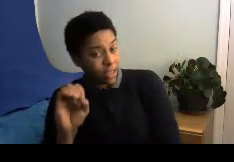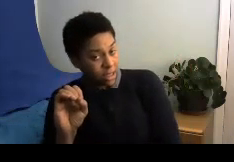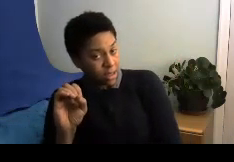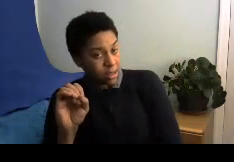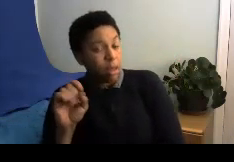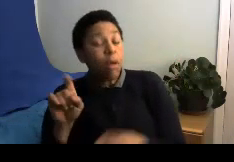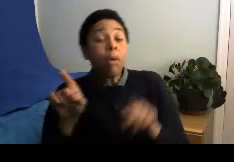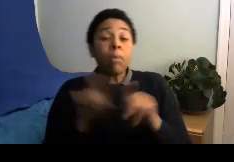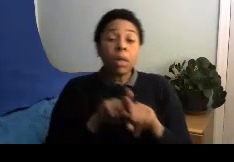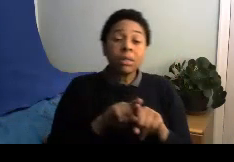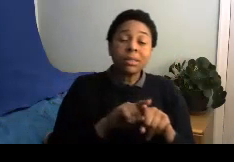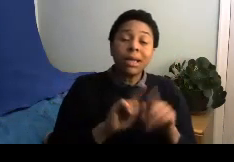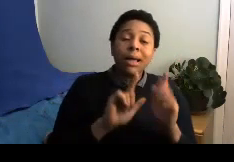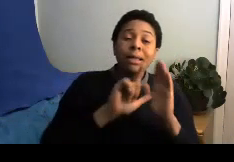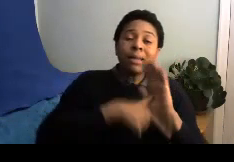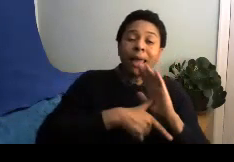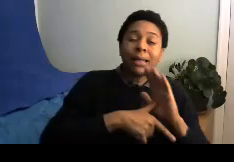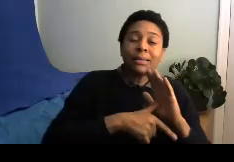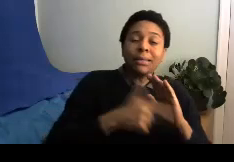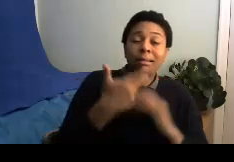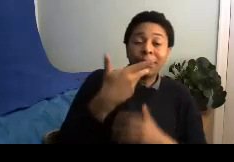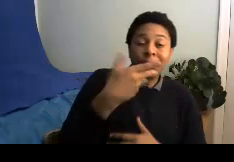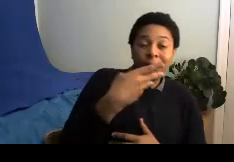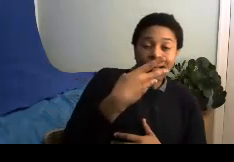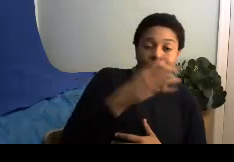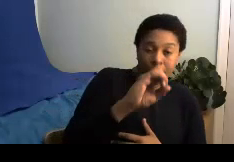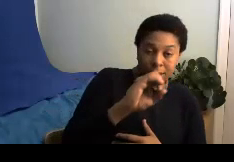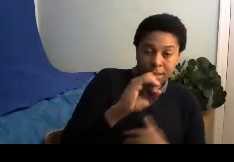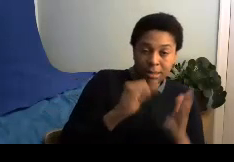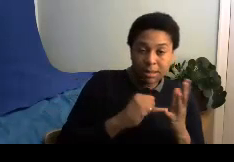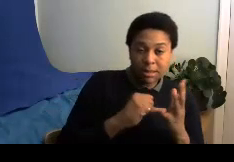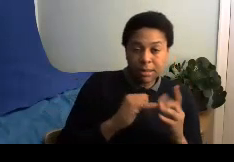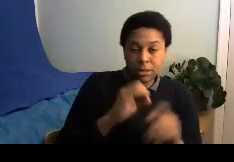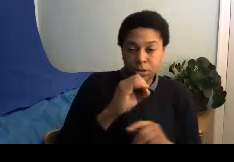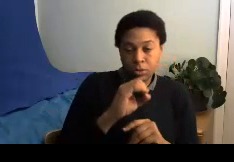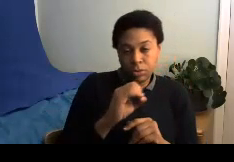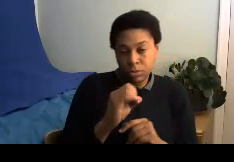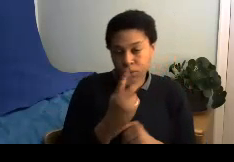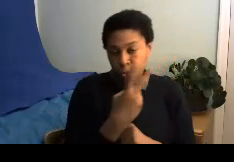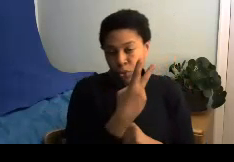early 2000s, getting into 2016, the referendum. But I'm really